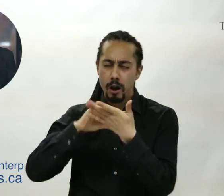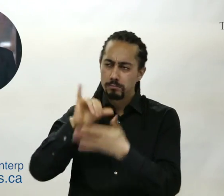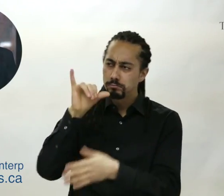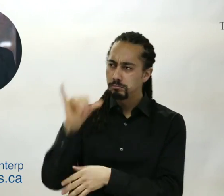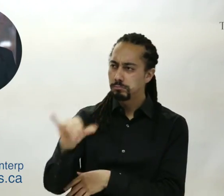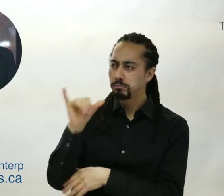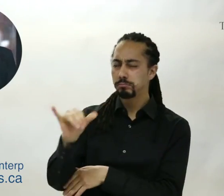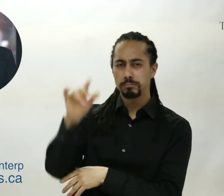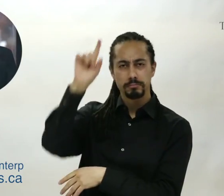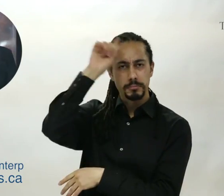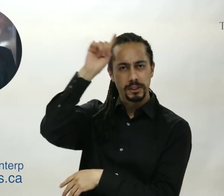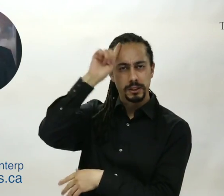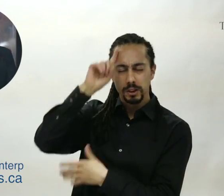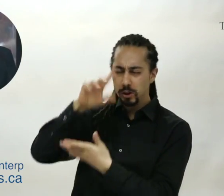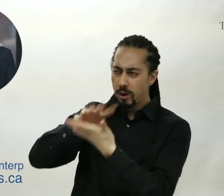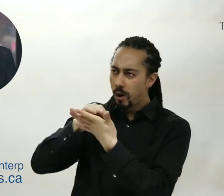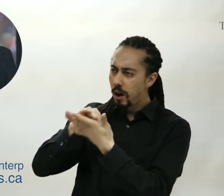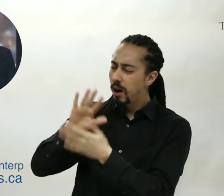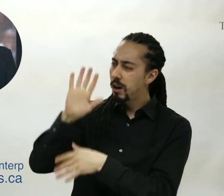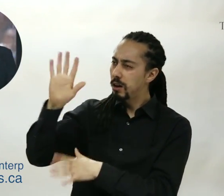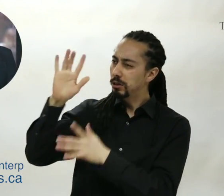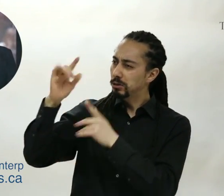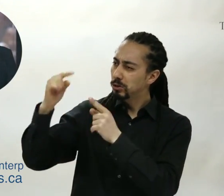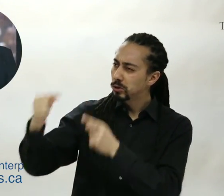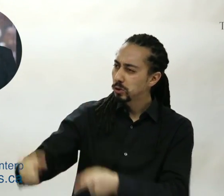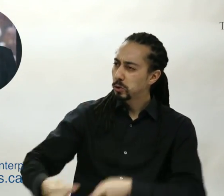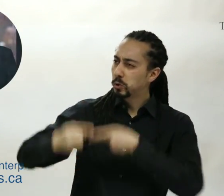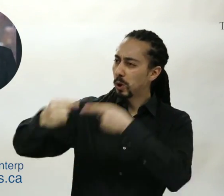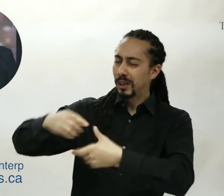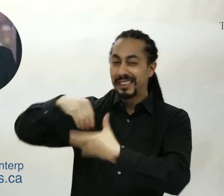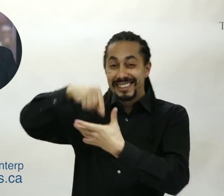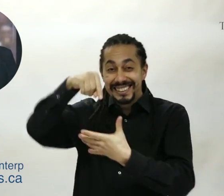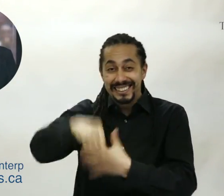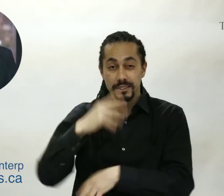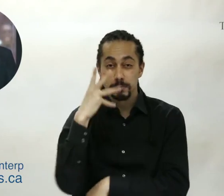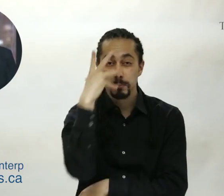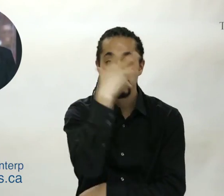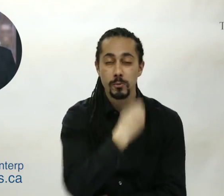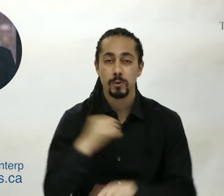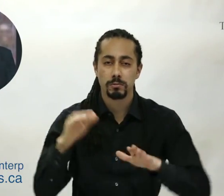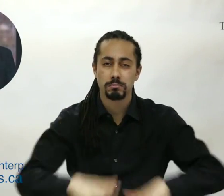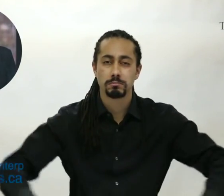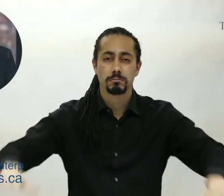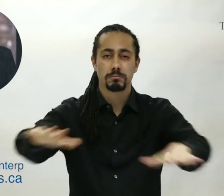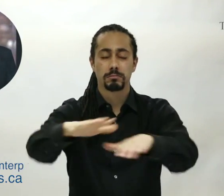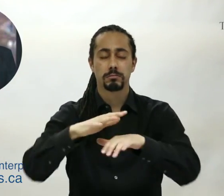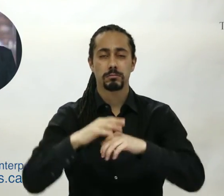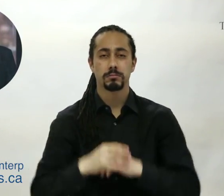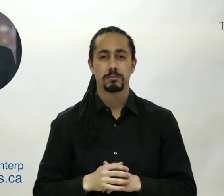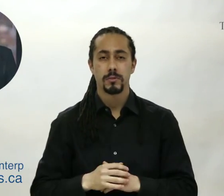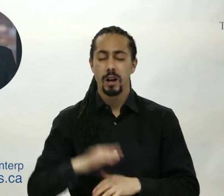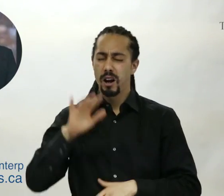I learned of Nelson Mandela and the struggles taking place in this beautiful land,